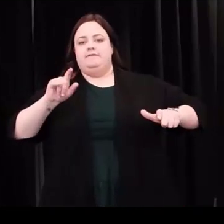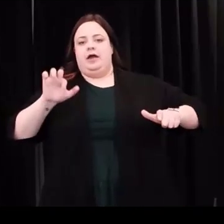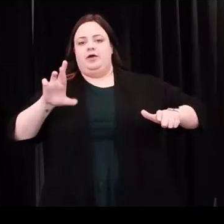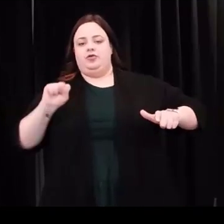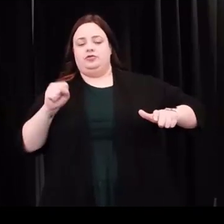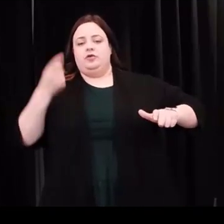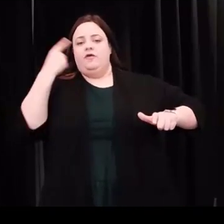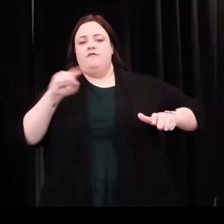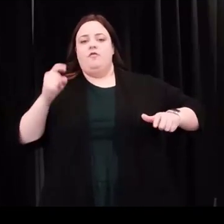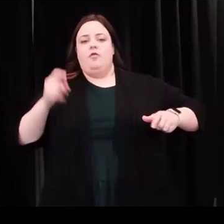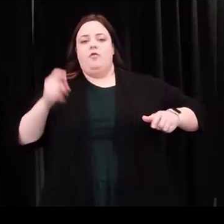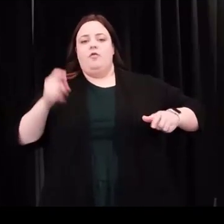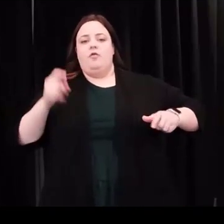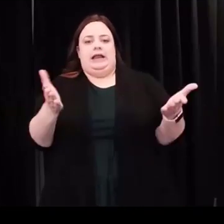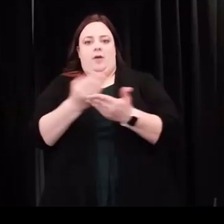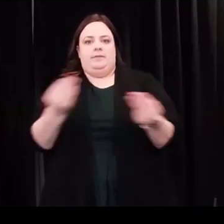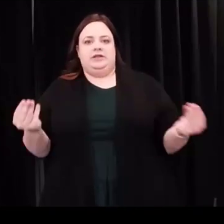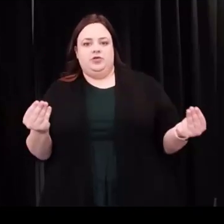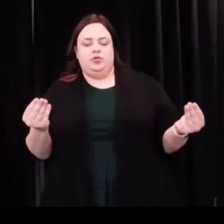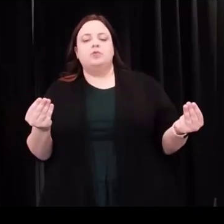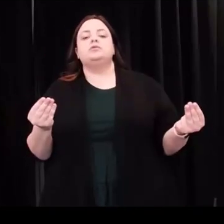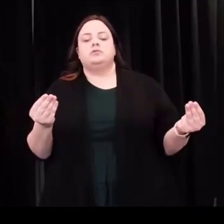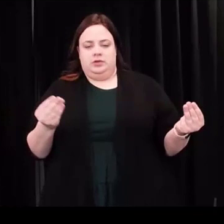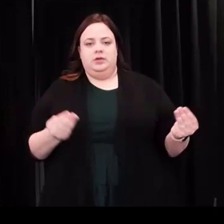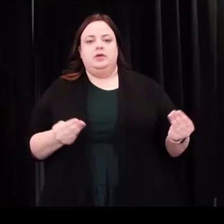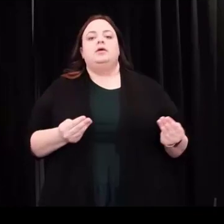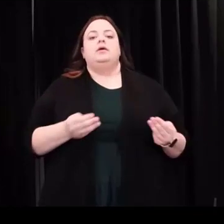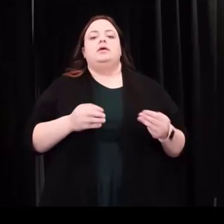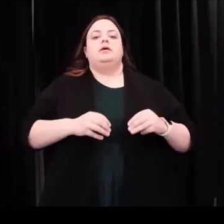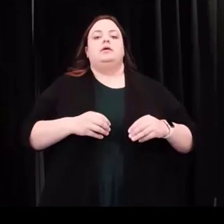Excellent. So, ergonomic keyboard and magnification,